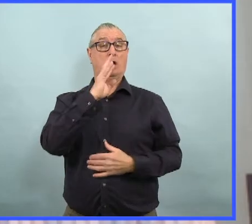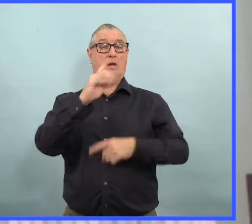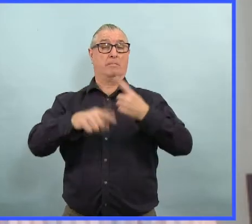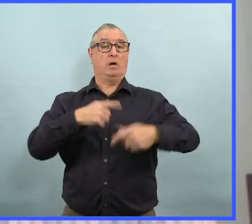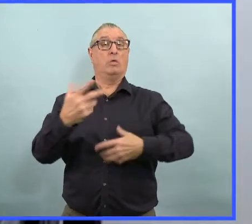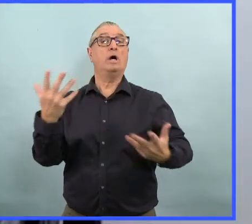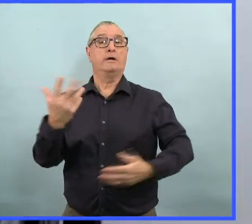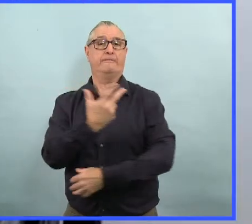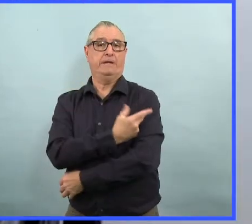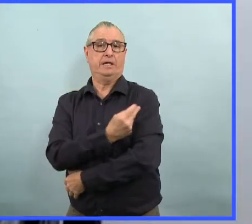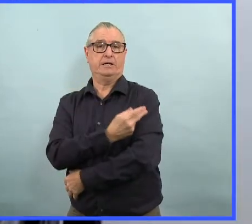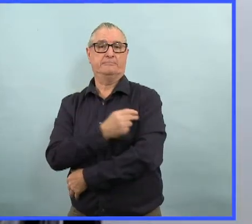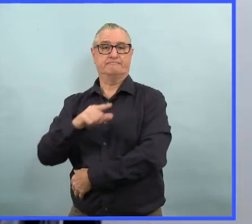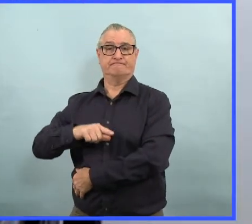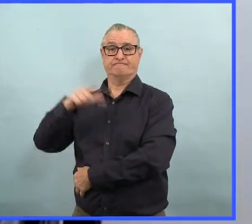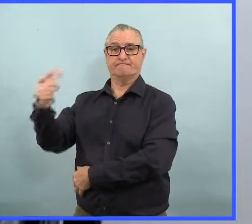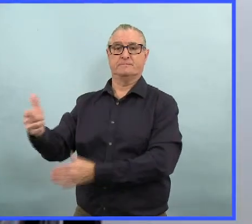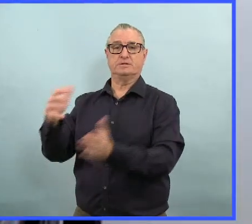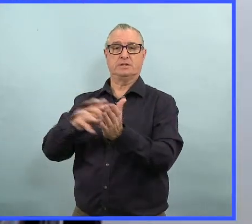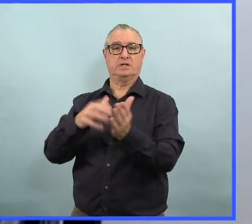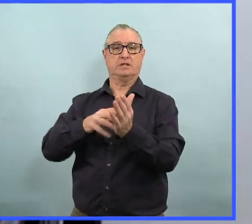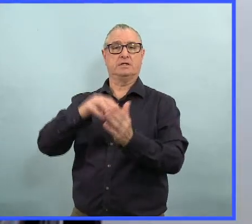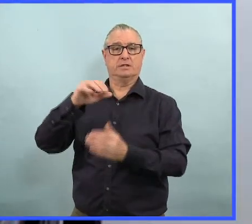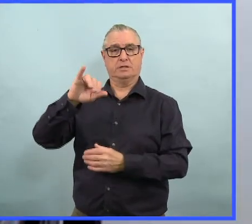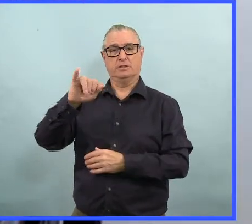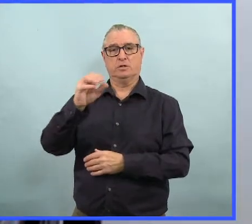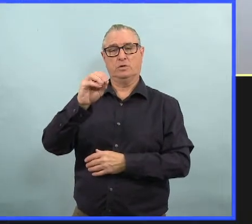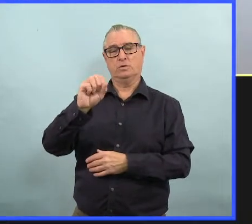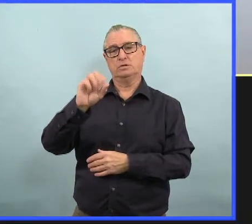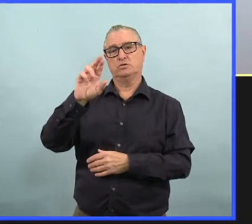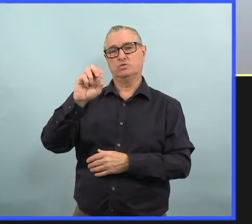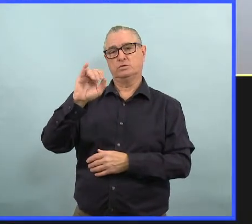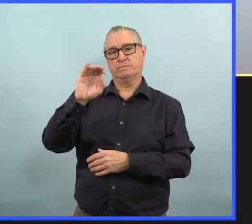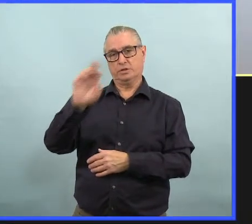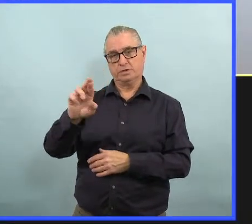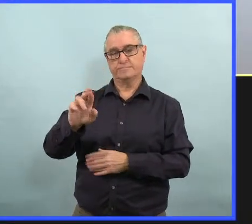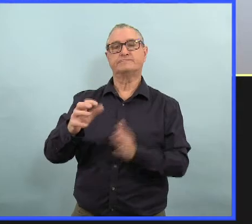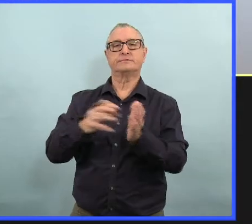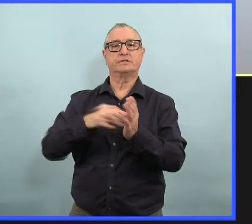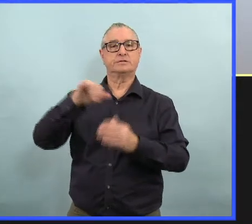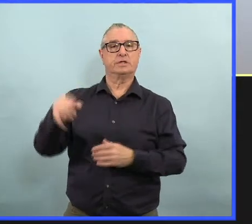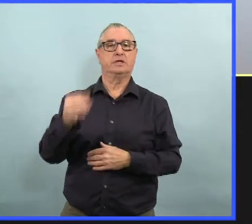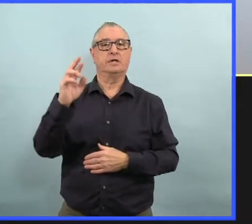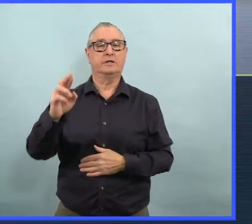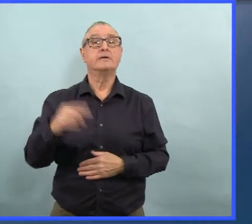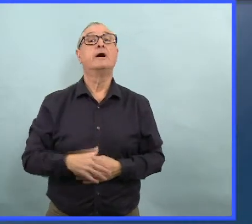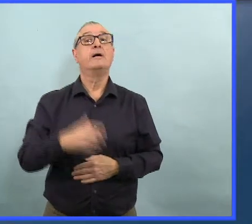thank you dr verson um good afternoon i'm dr joss reimer medical lead on manitoba's vaccine